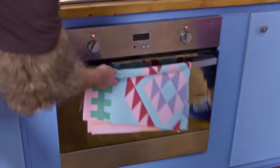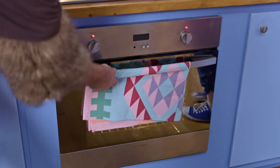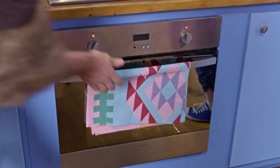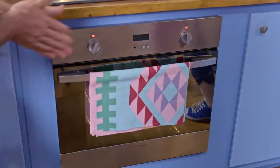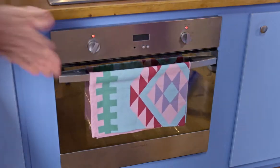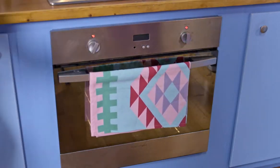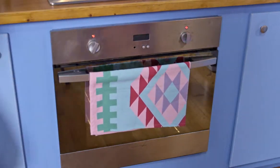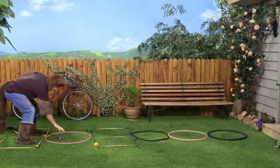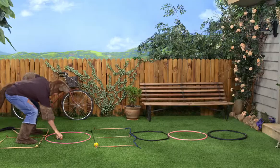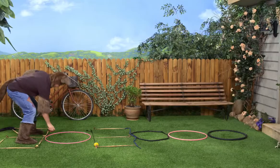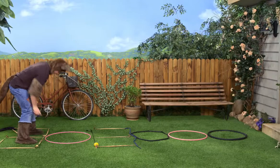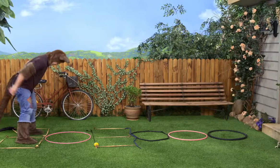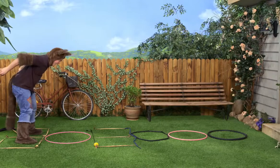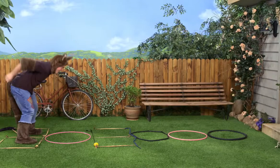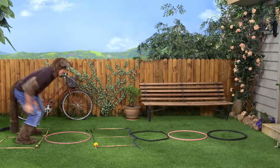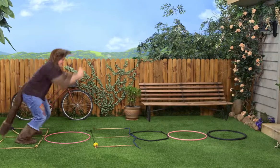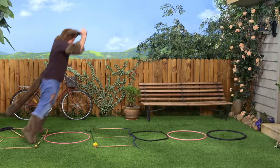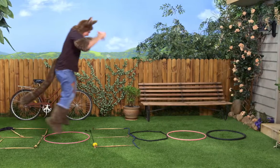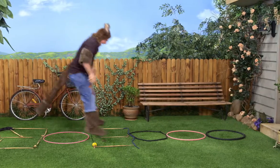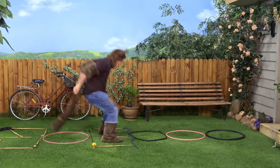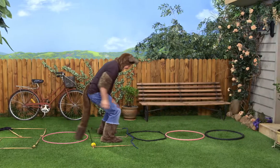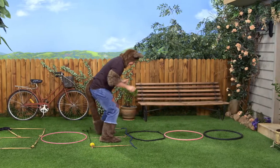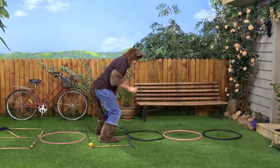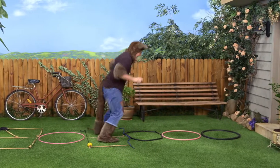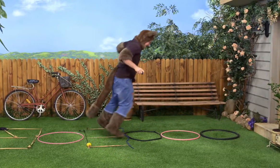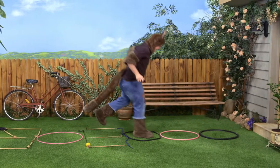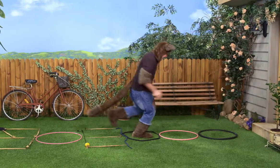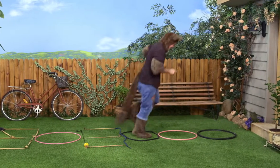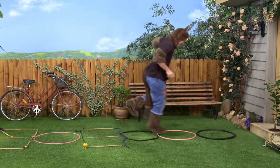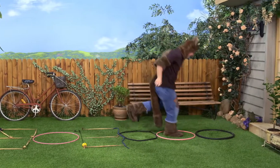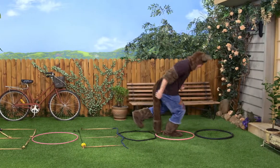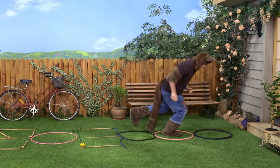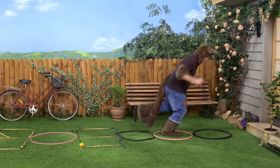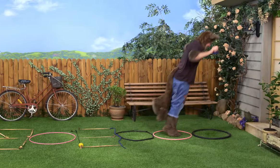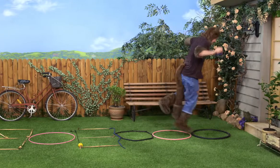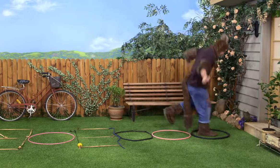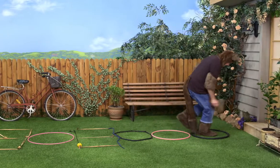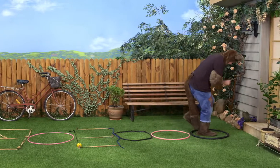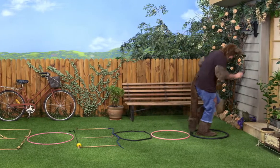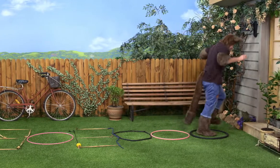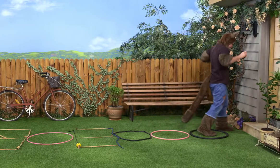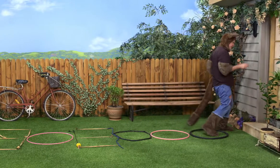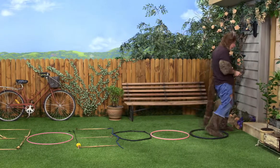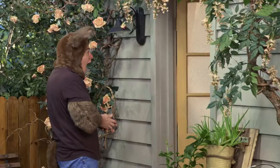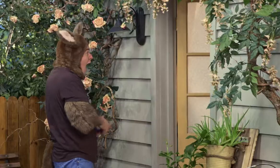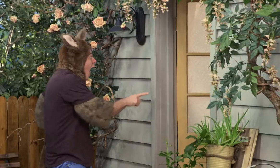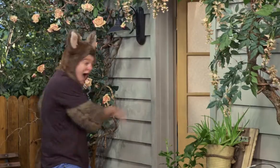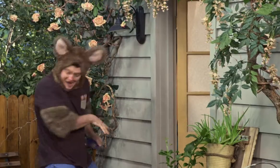Ho-ho-ho! Ha, ha! Hup, hup, hup. Ha, yeah! Oh!